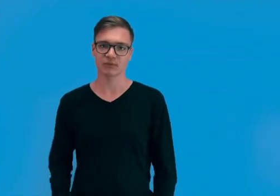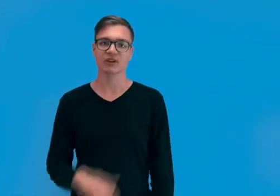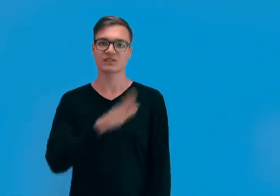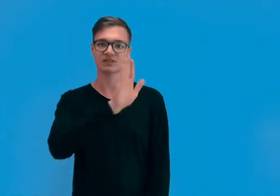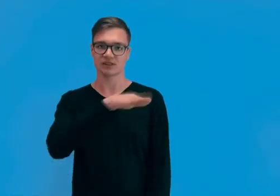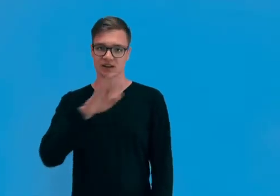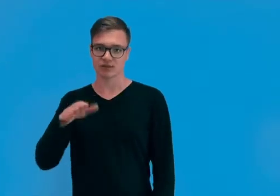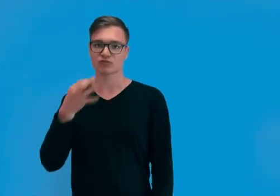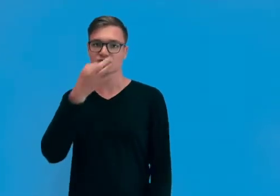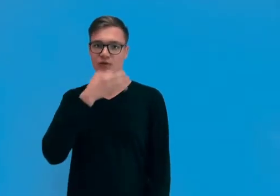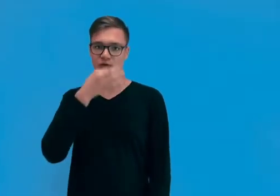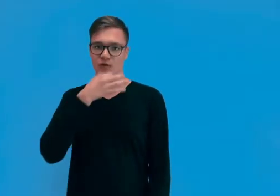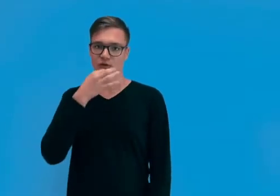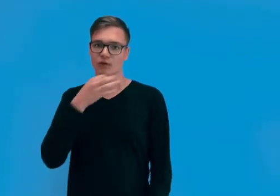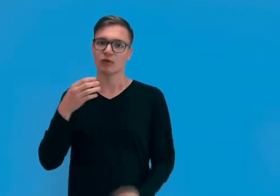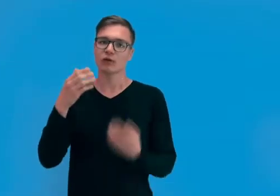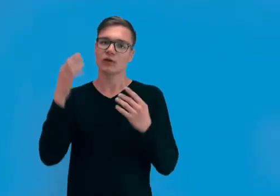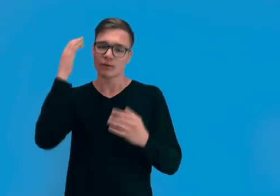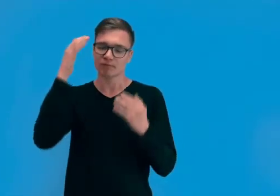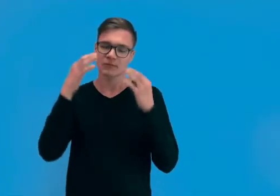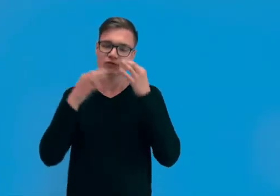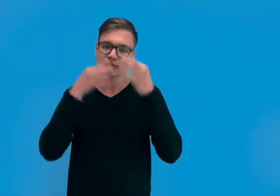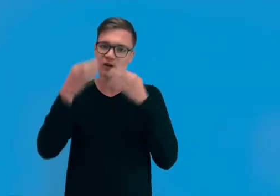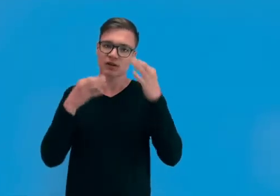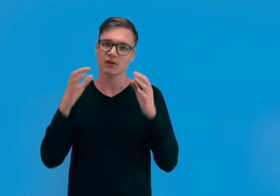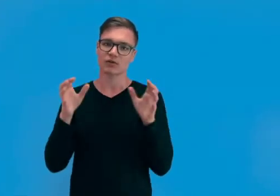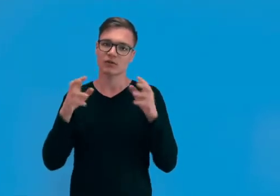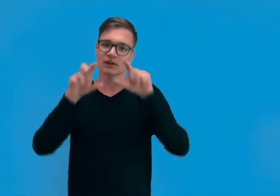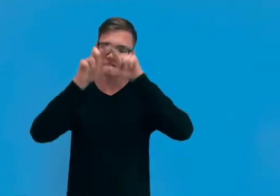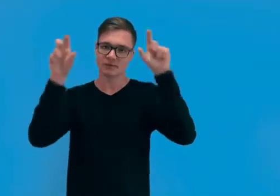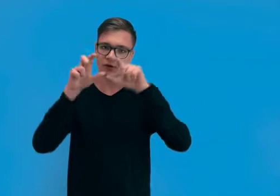This is where children and young people deal with special topics.